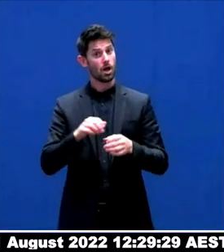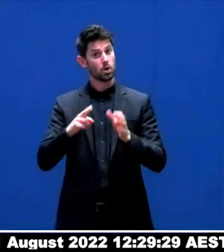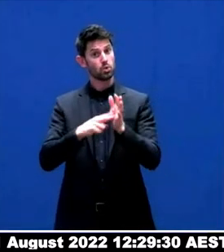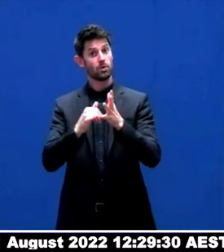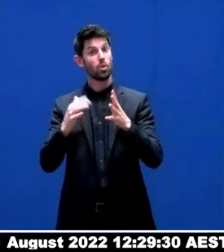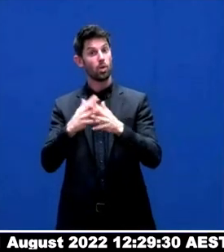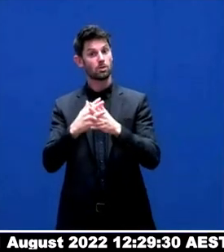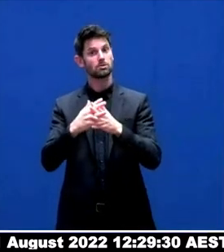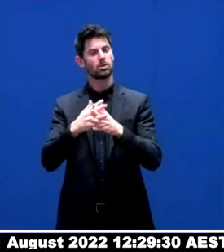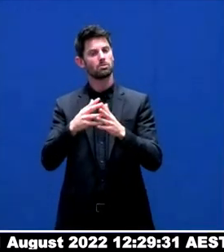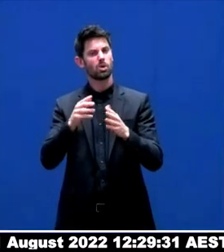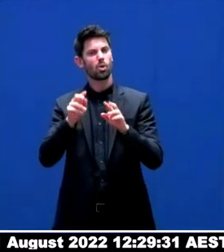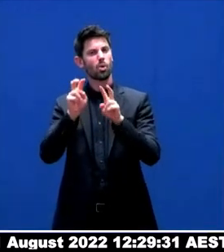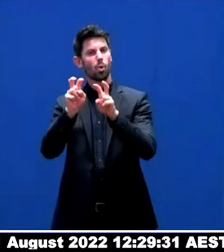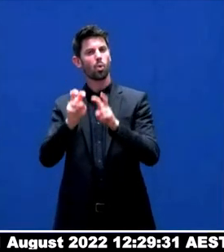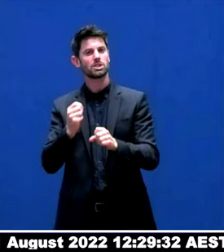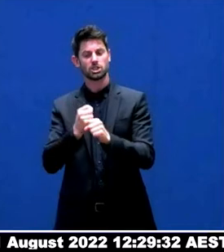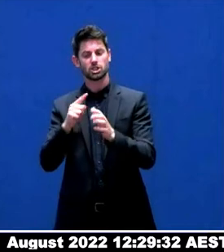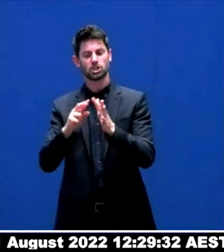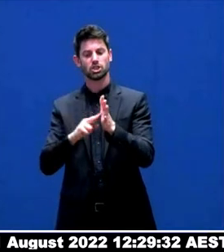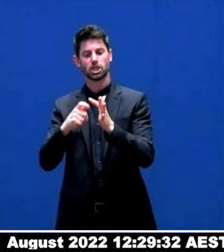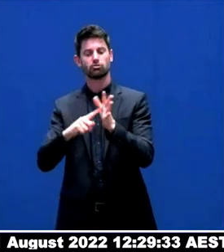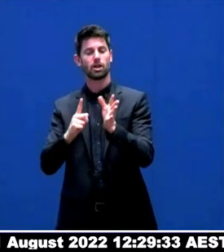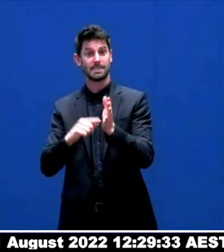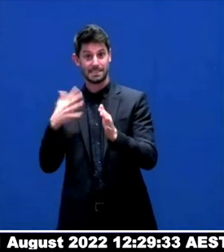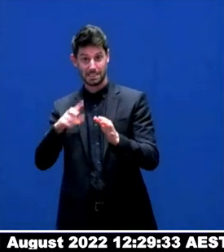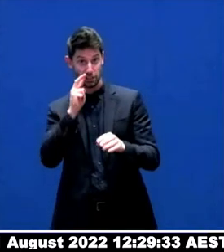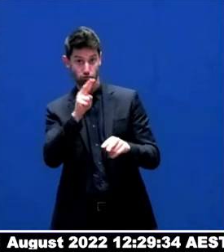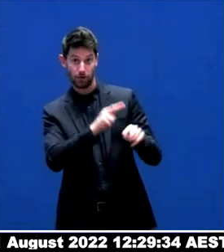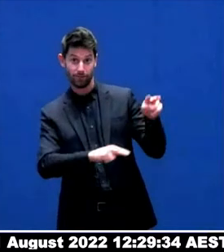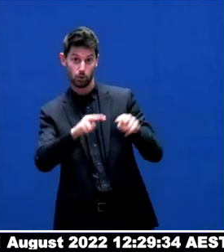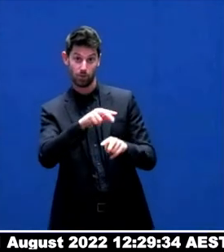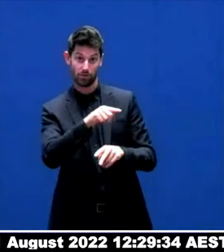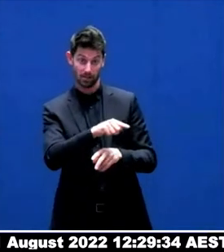Yes. MS EASTMAN: And you've provided a copy of the Auditor-General's report dated 4 June.